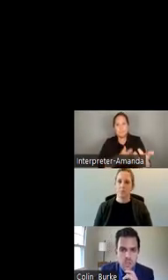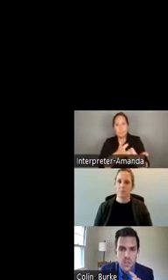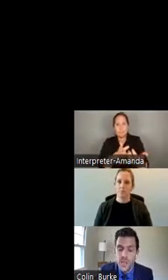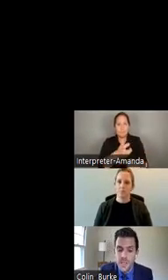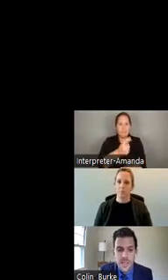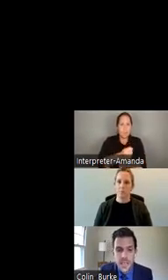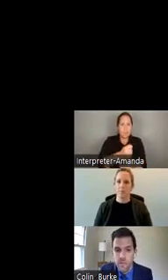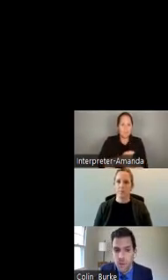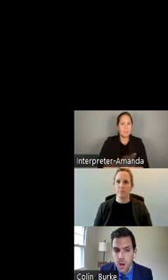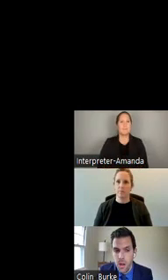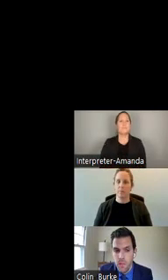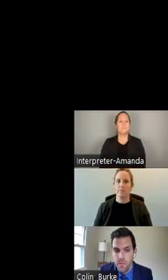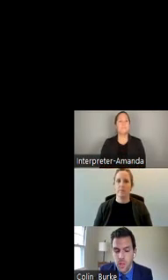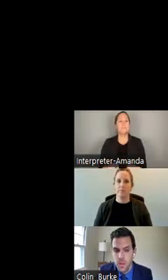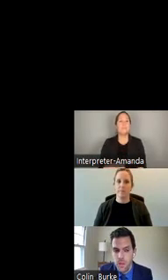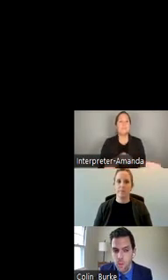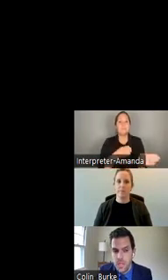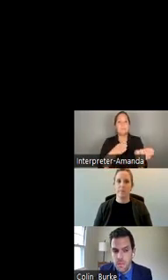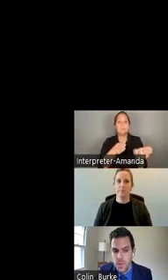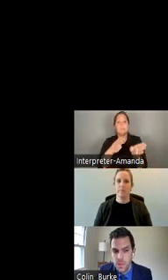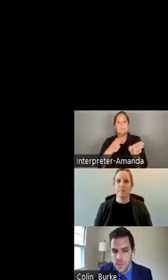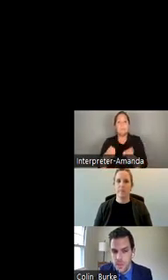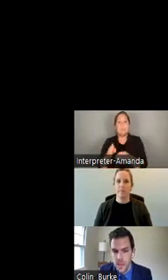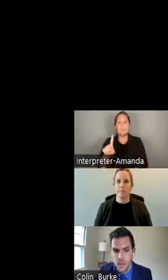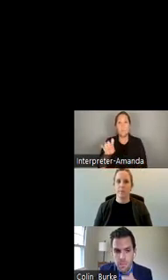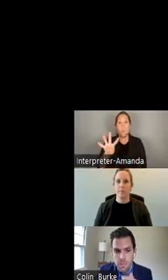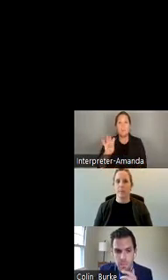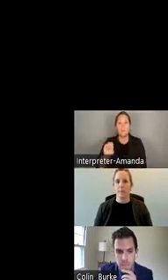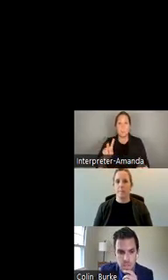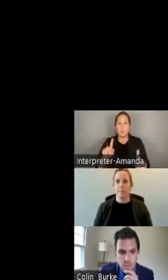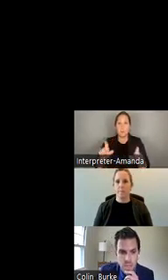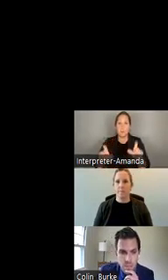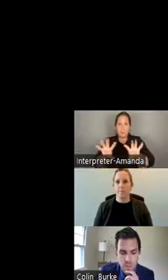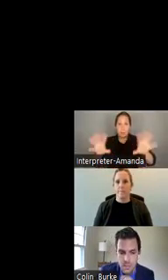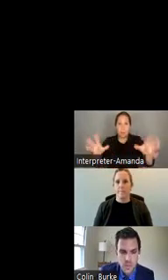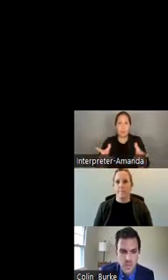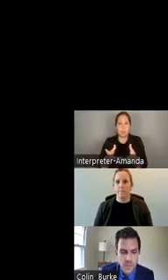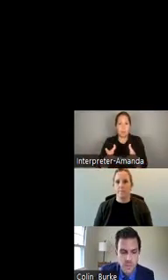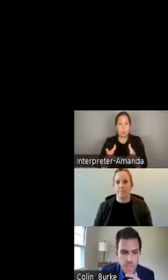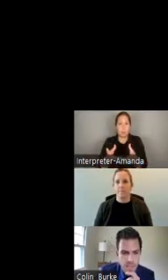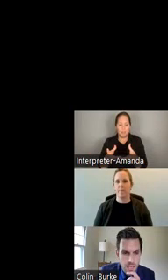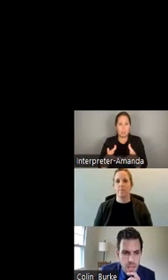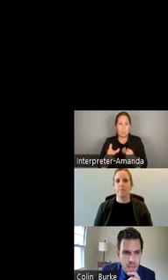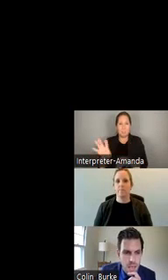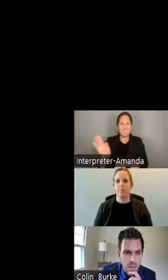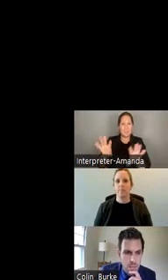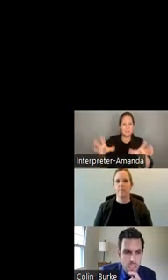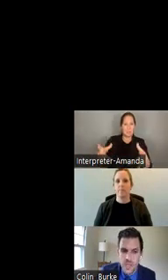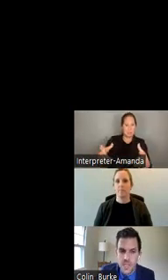so this is data from our full 140 person um initial sample initial sample size and you